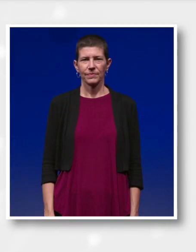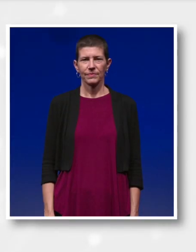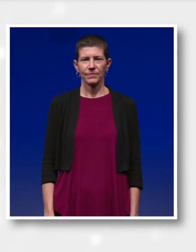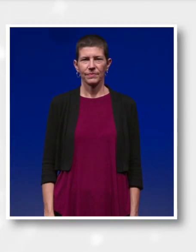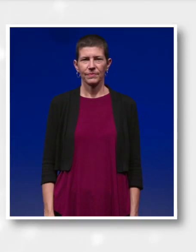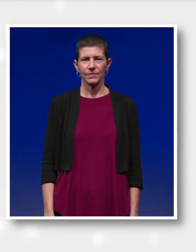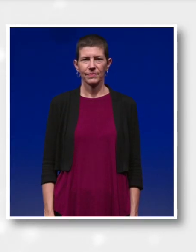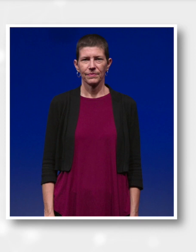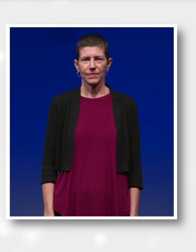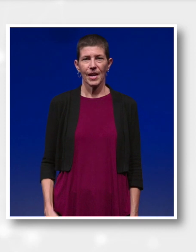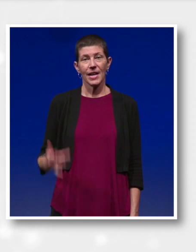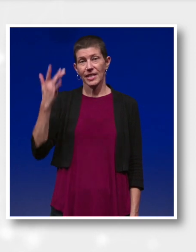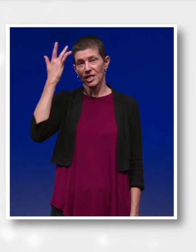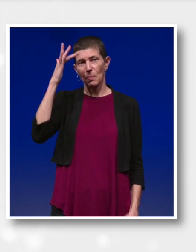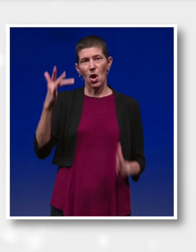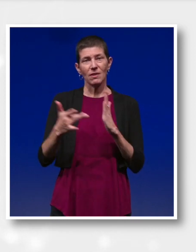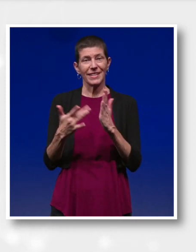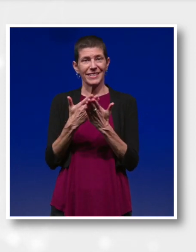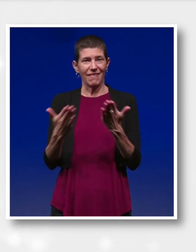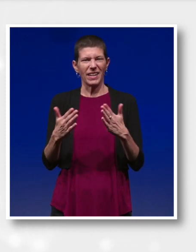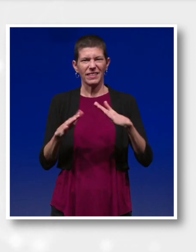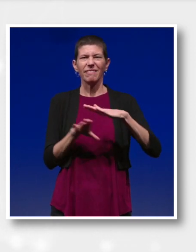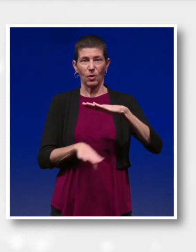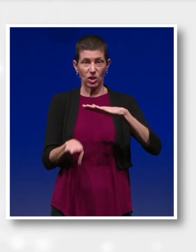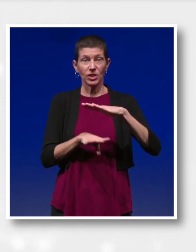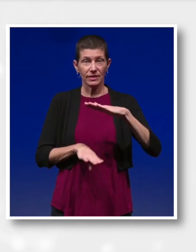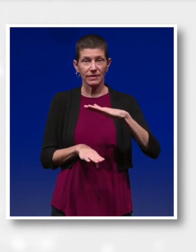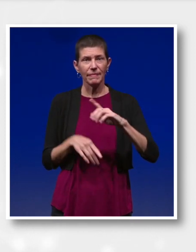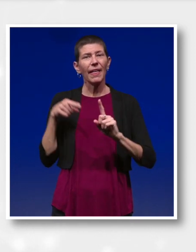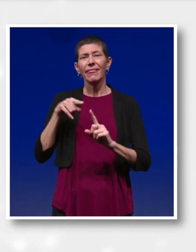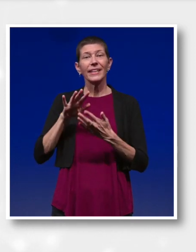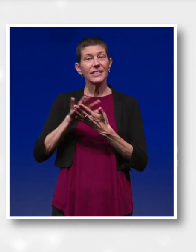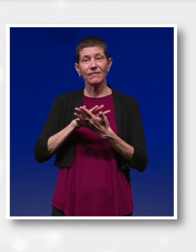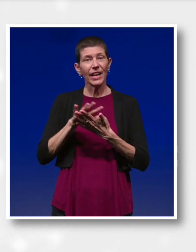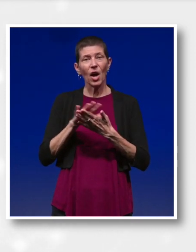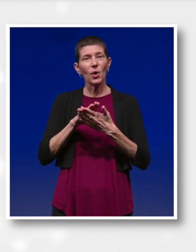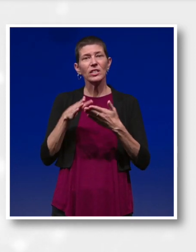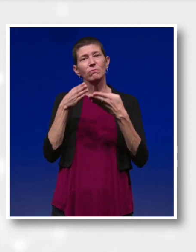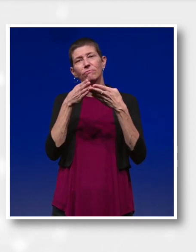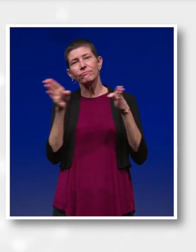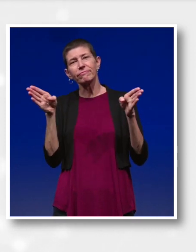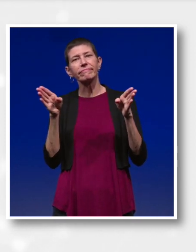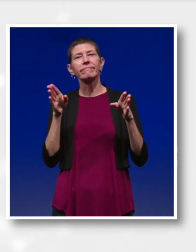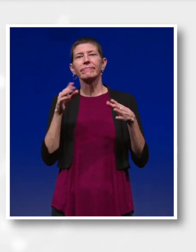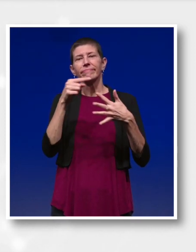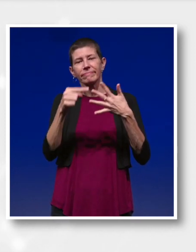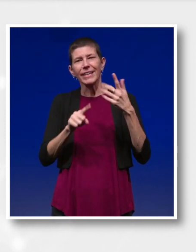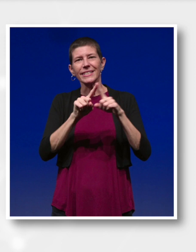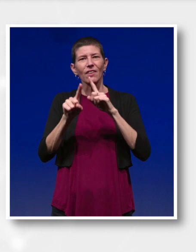Smart Device Foundations. This video is an overview of smart device foundations